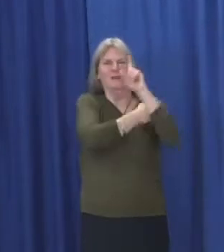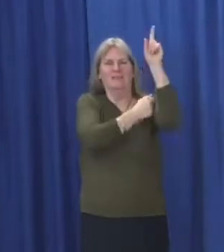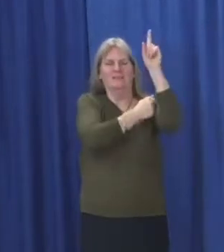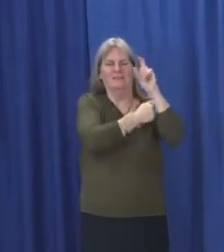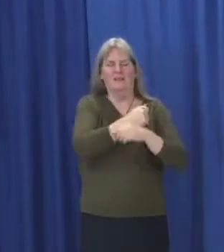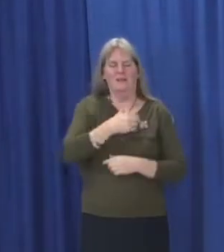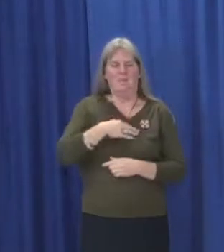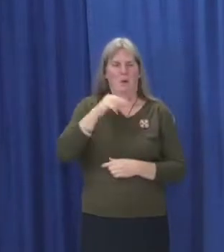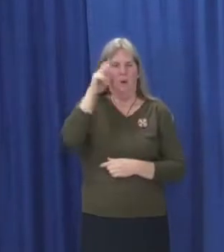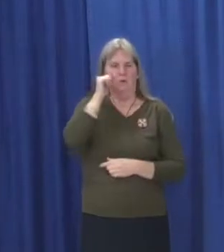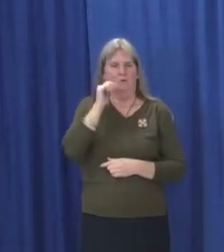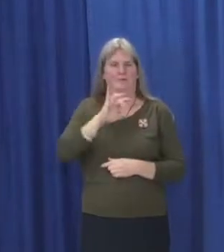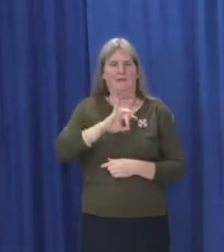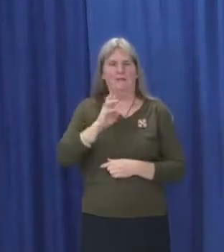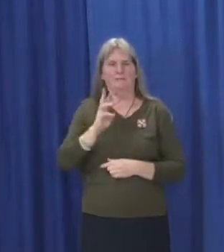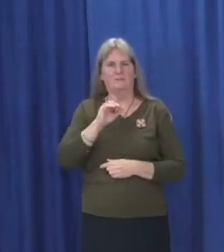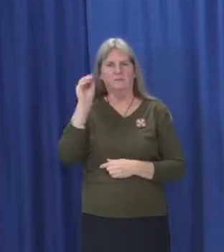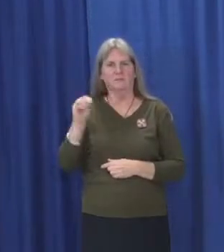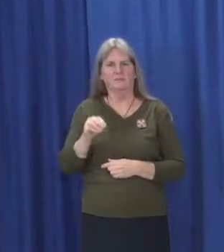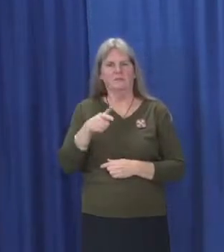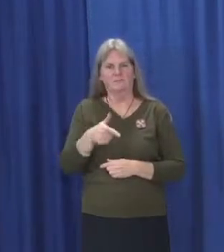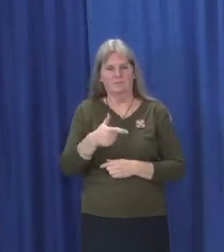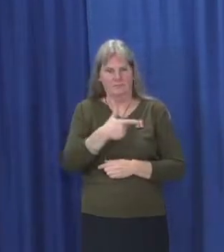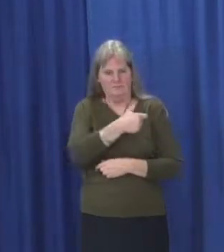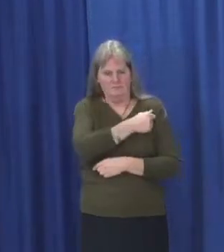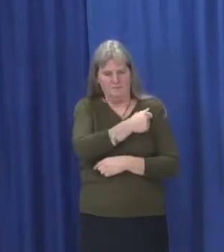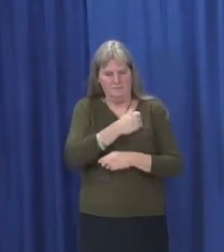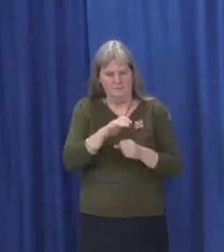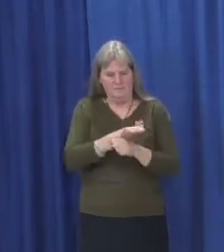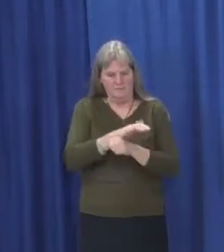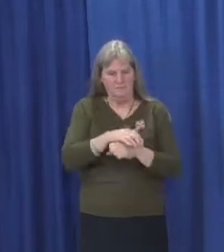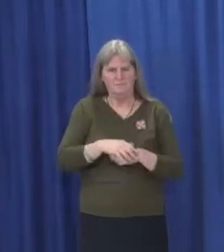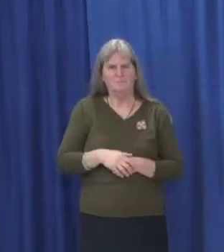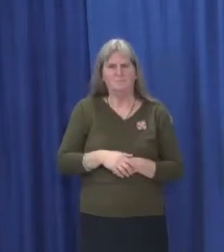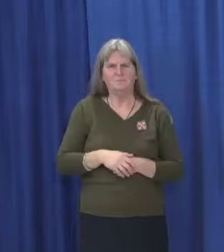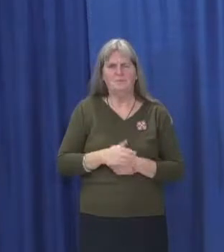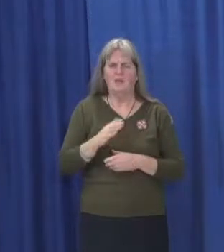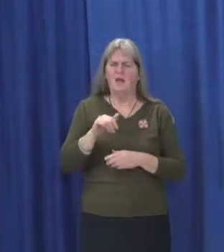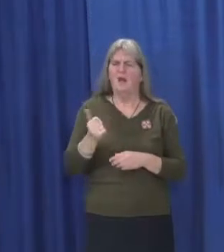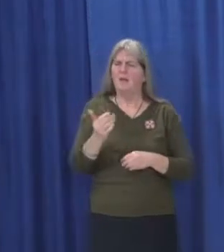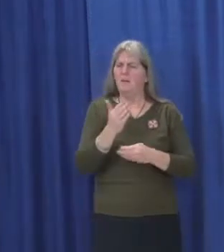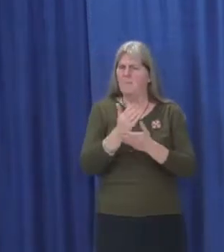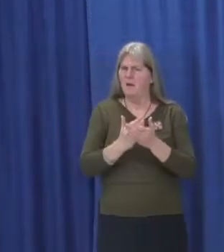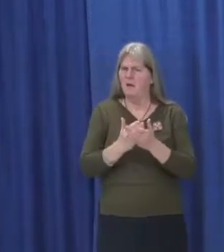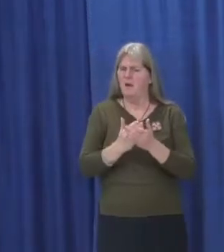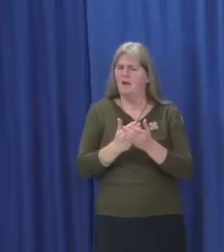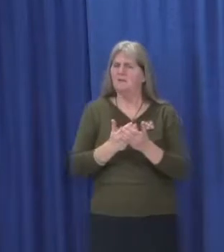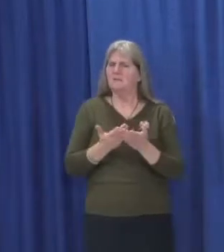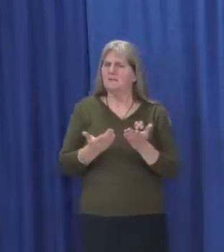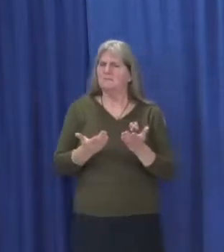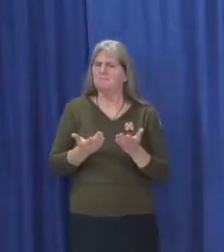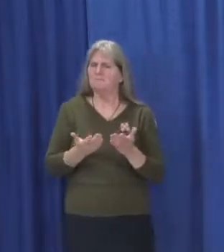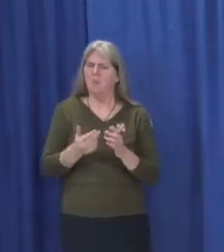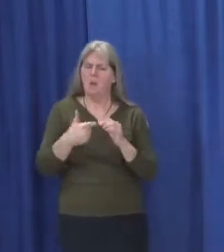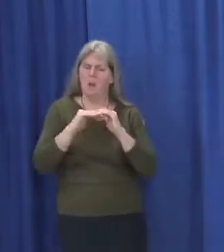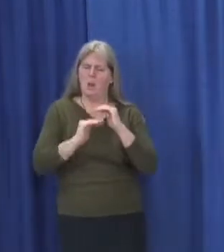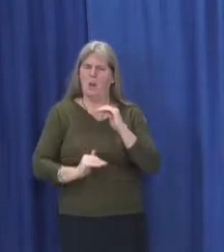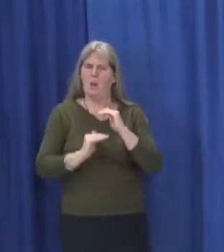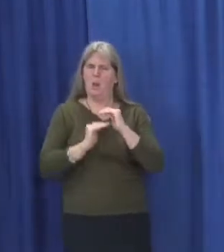The vaccination weight in Whitehorse is 86 percent and there are certain areas and subgroups with vaccination rates